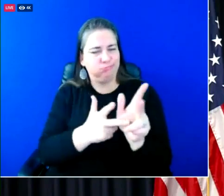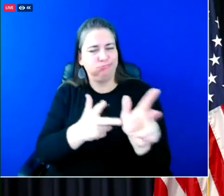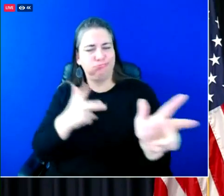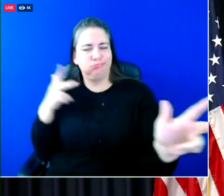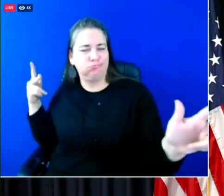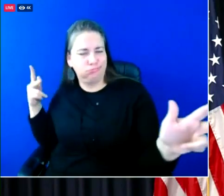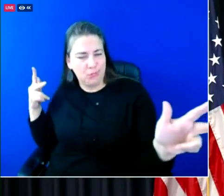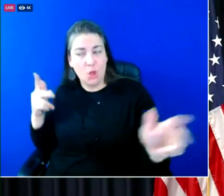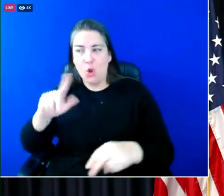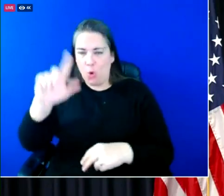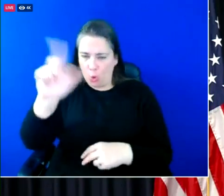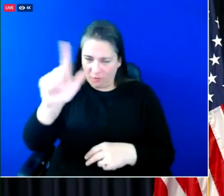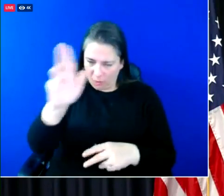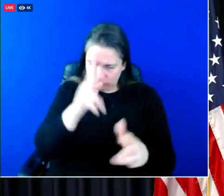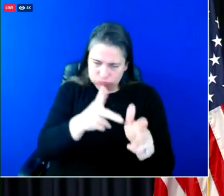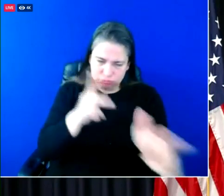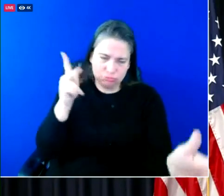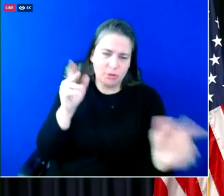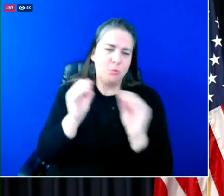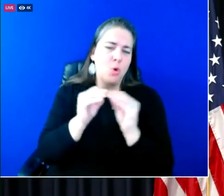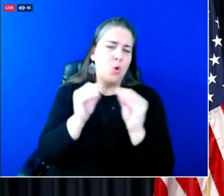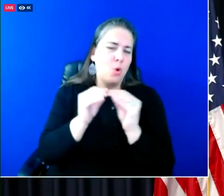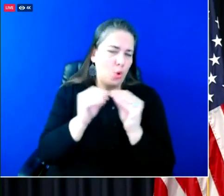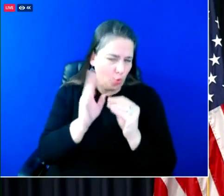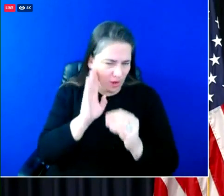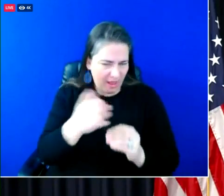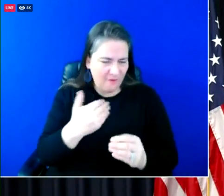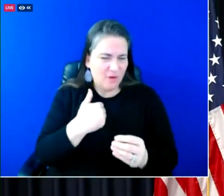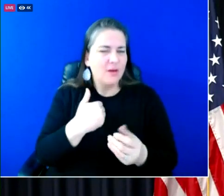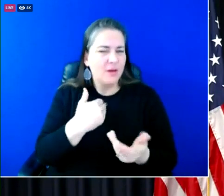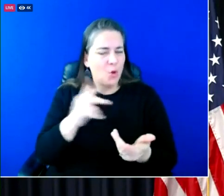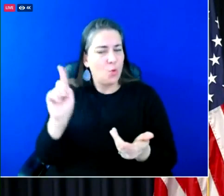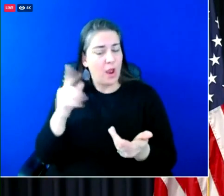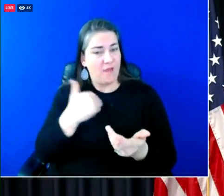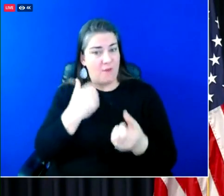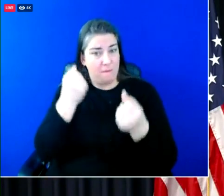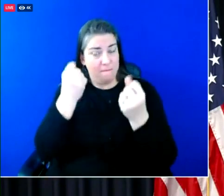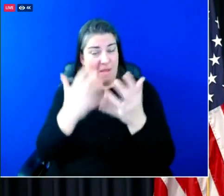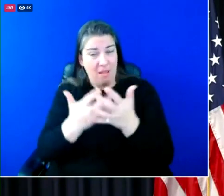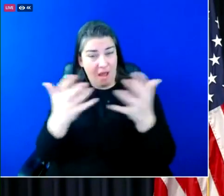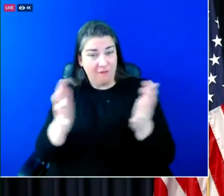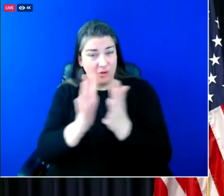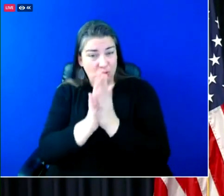in central Kentucky and are more heavily trafficked regions. Visit snow,